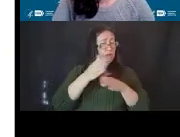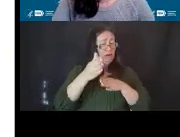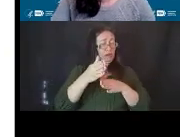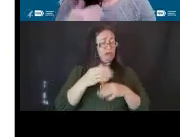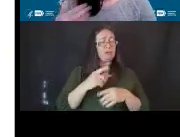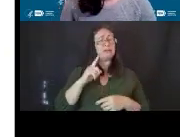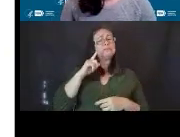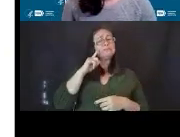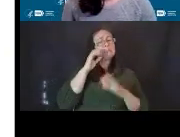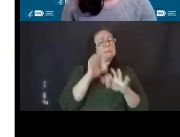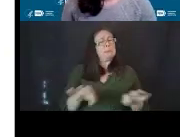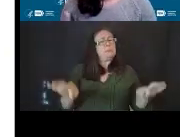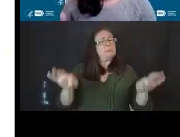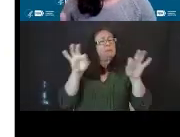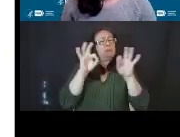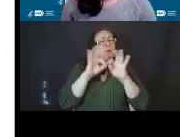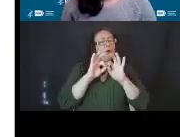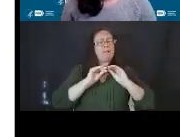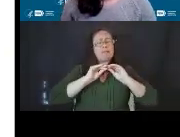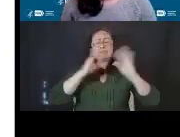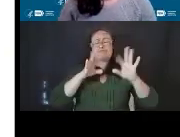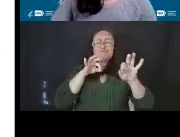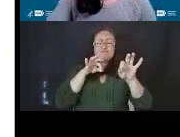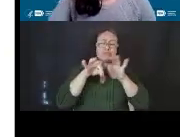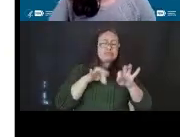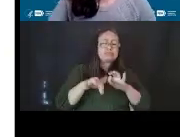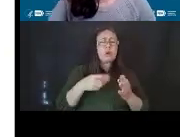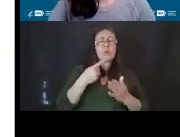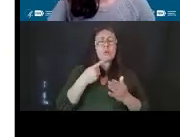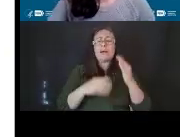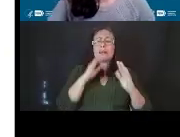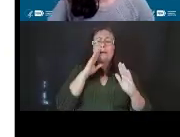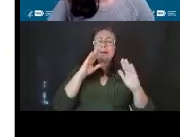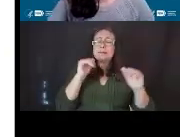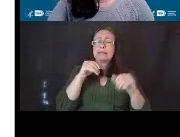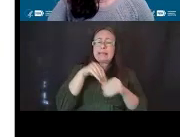to tell you which program officers across the NIH